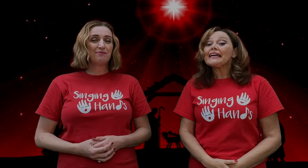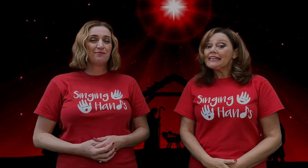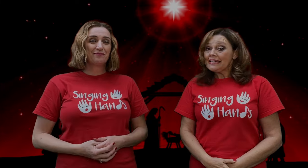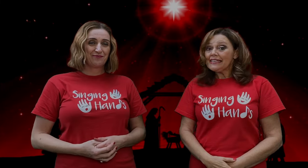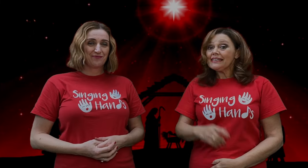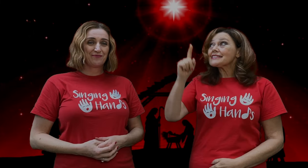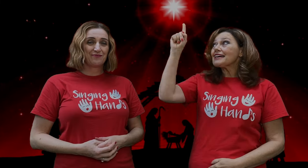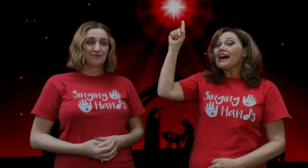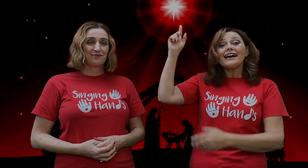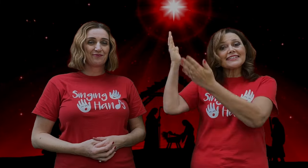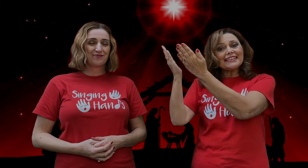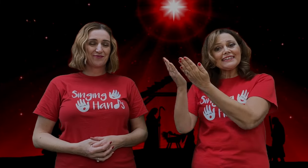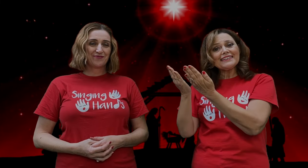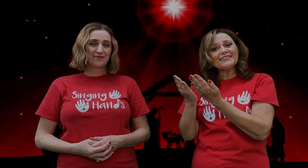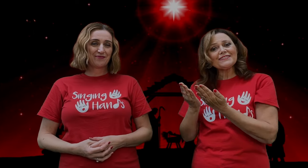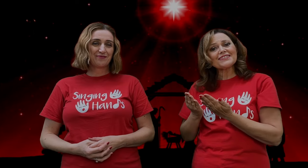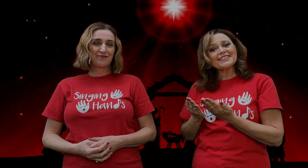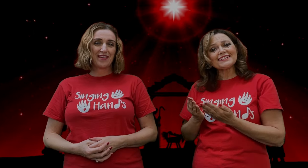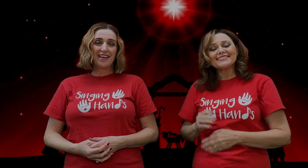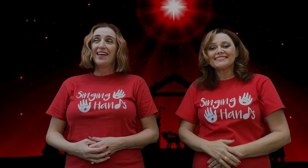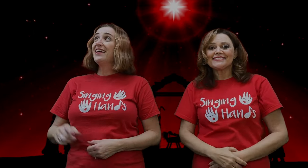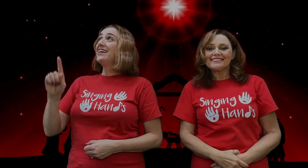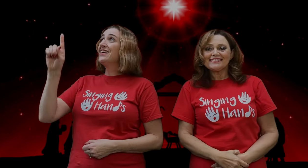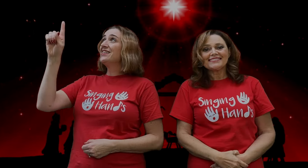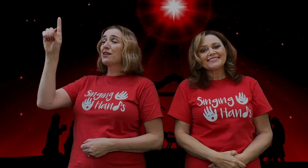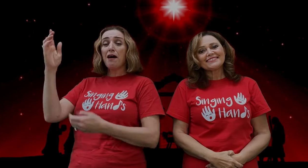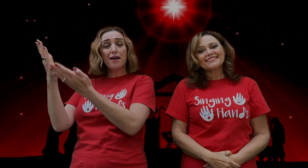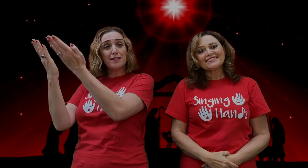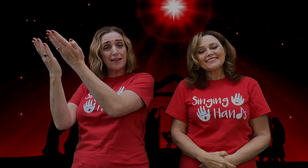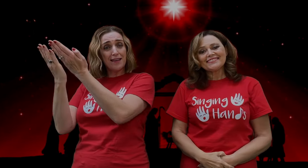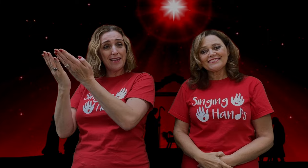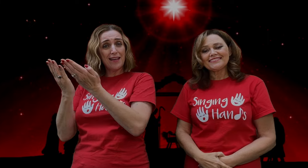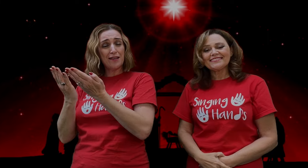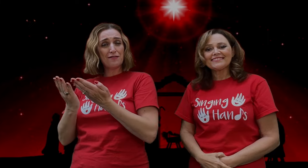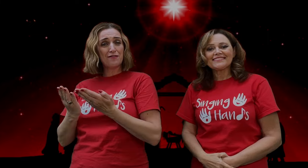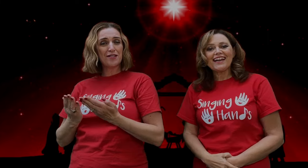He is God's gift (he is God's gift)